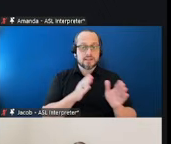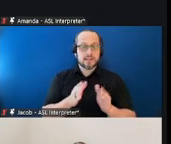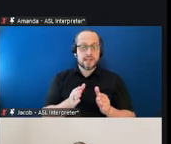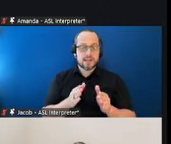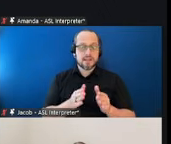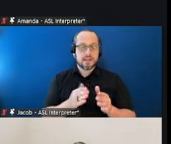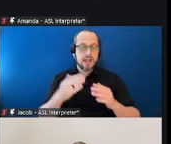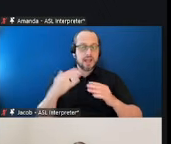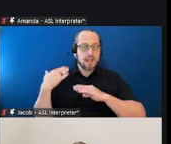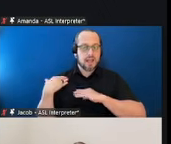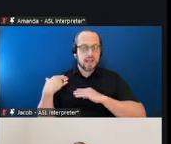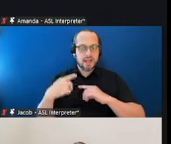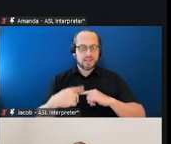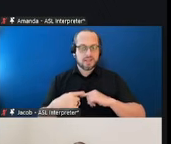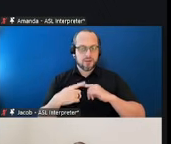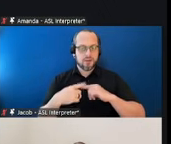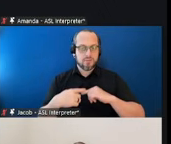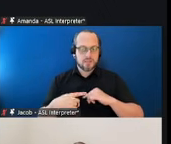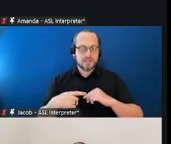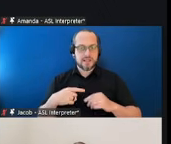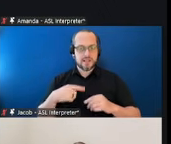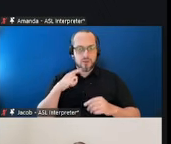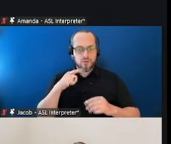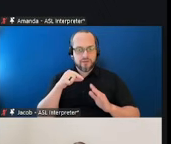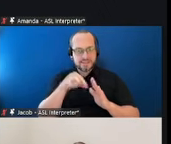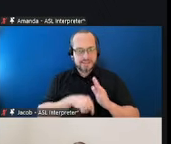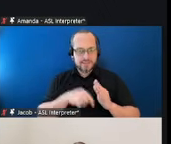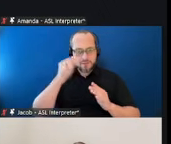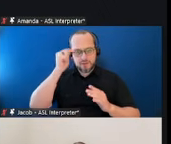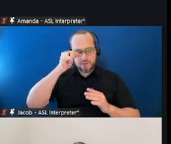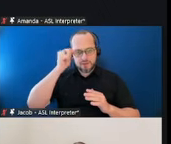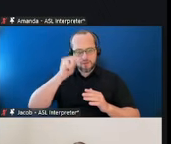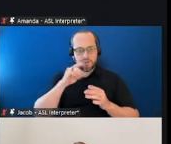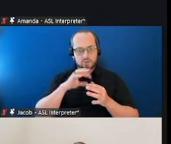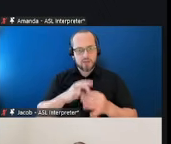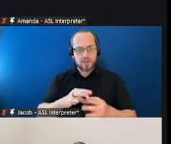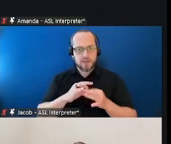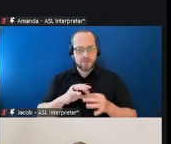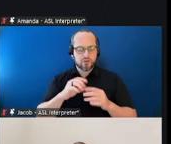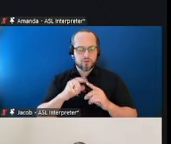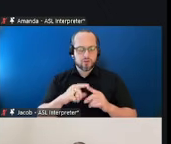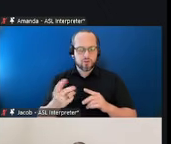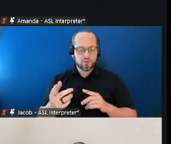of our deepest leadership philosophies is to be accountable uh for the outcomes for each of these